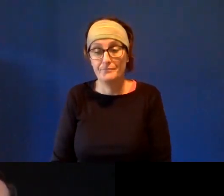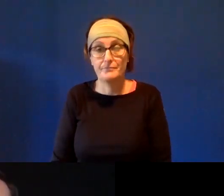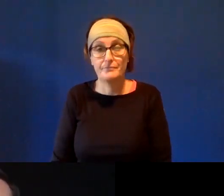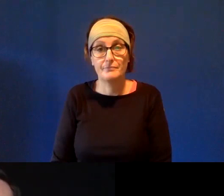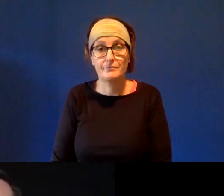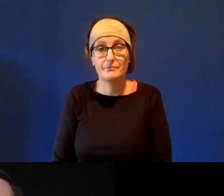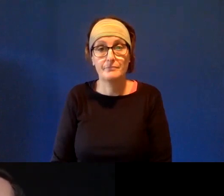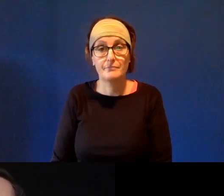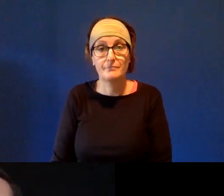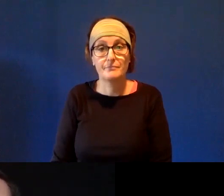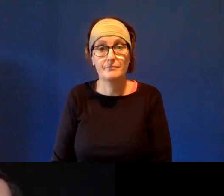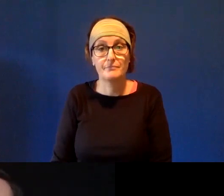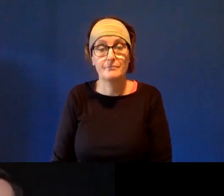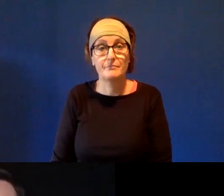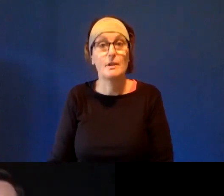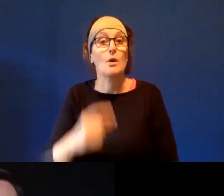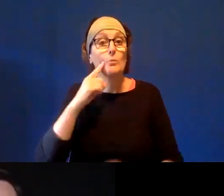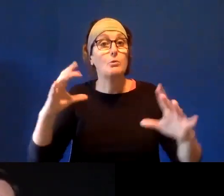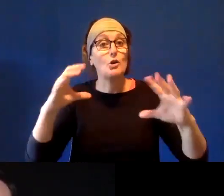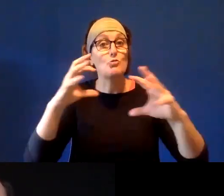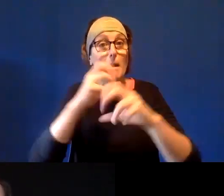Before we maybe wrap up, is there anything else that you wanted